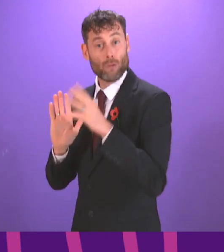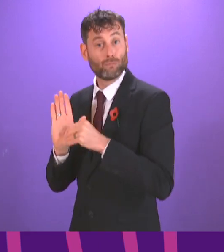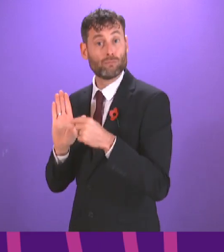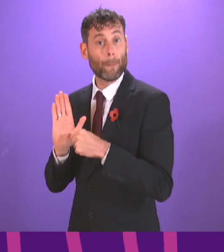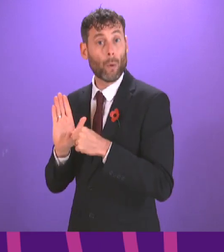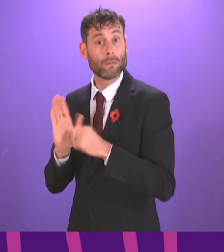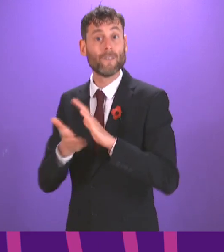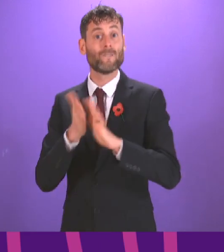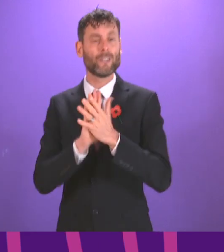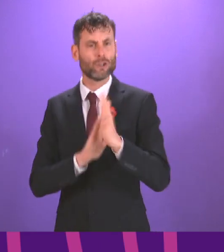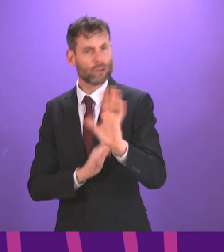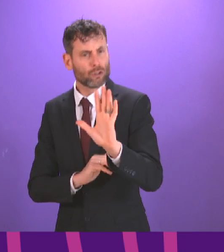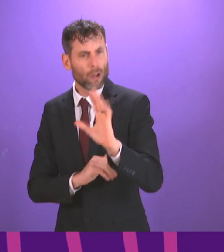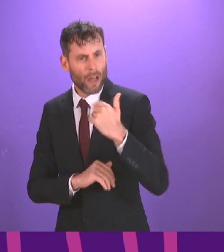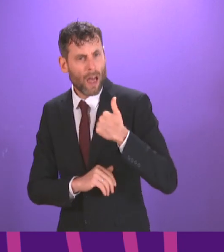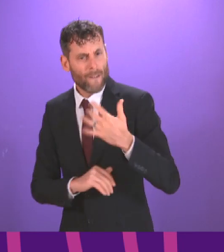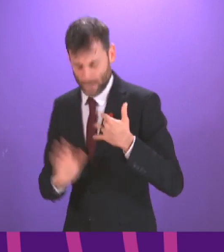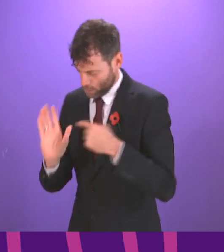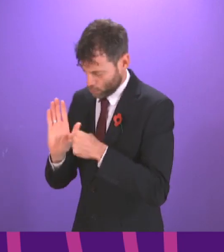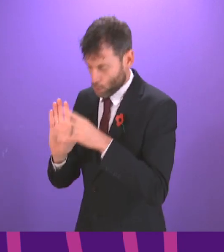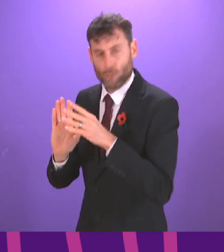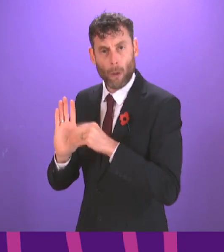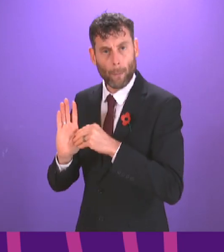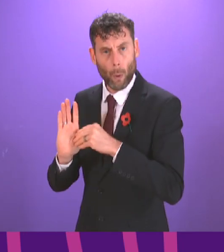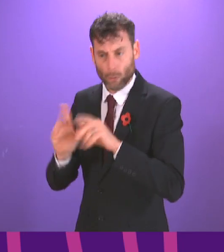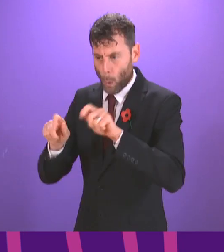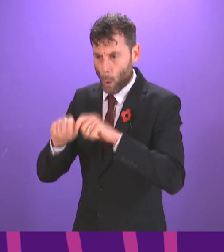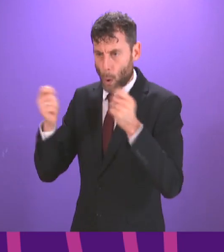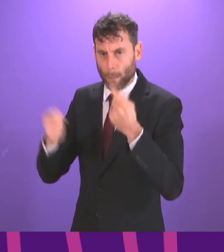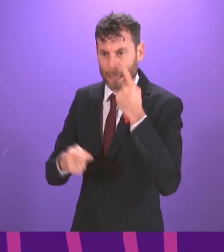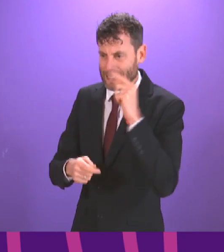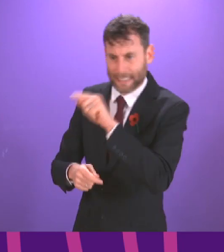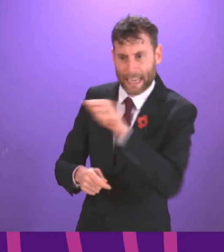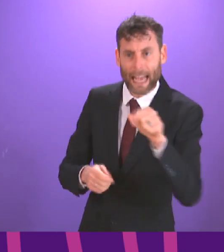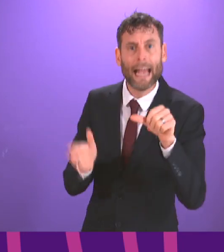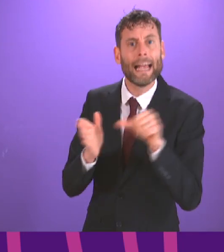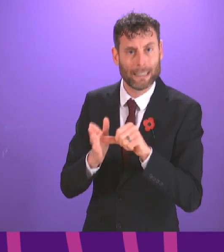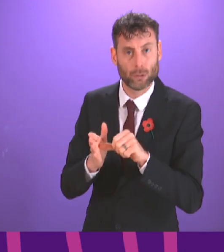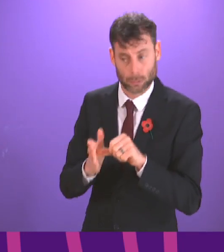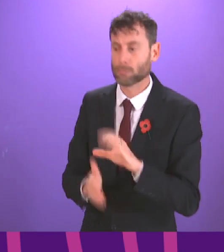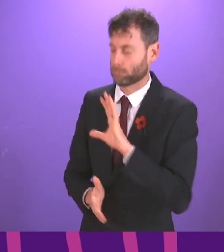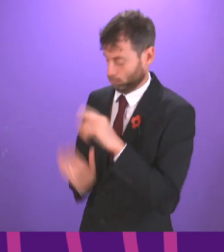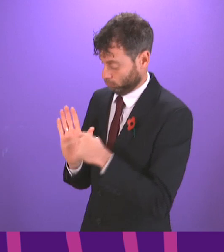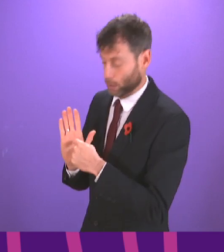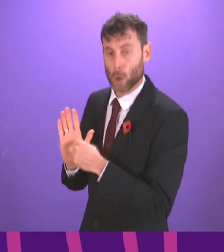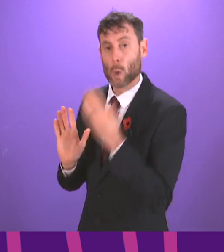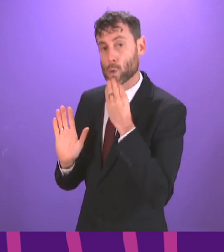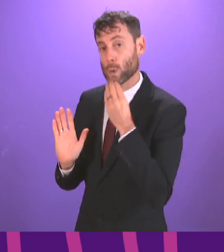that. There is much more work to be done to understand the issues that were factors in